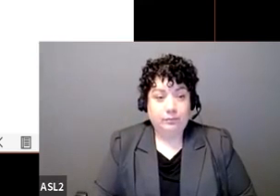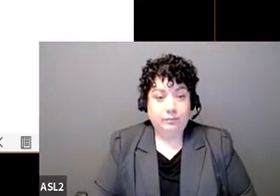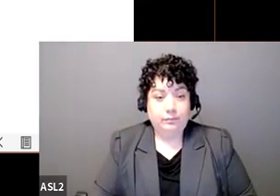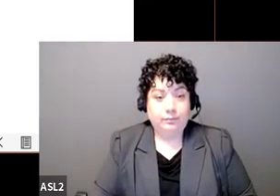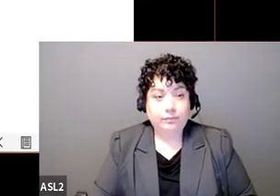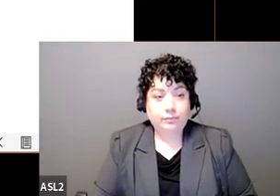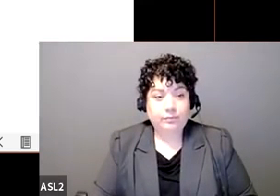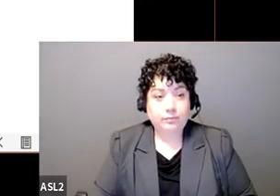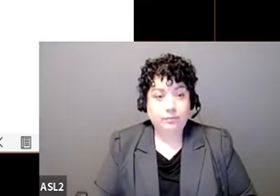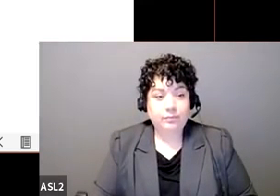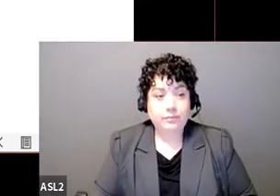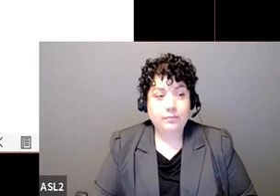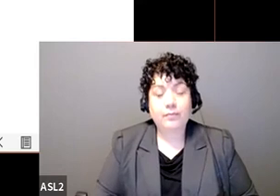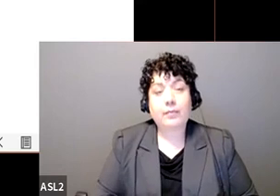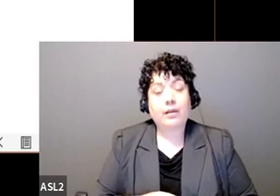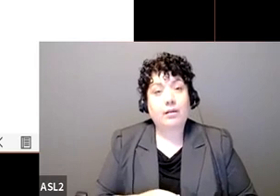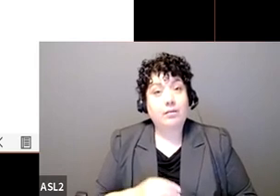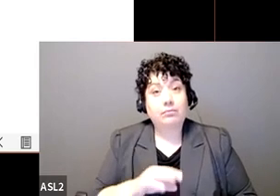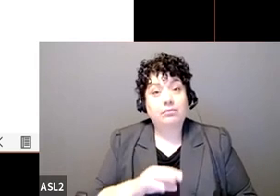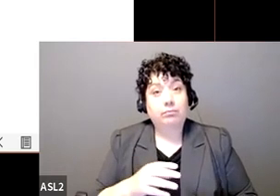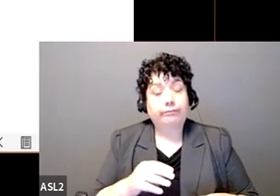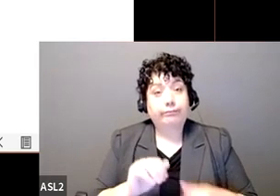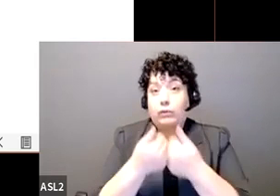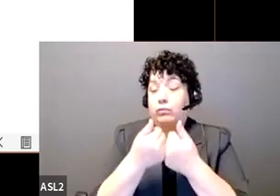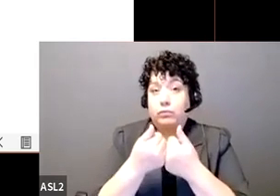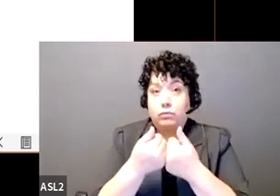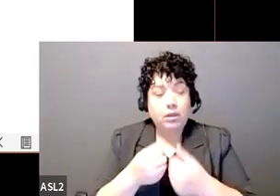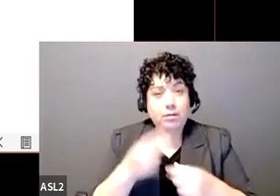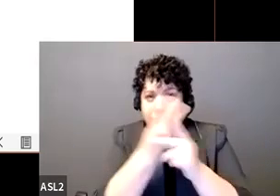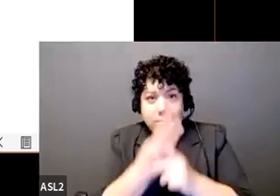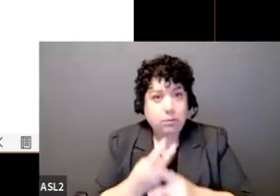one of the major problems with navigating this complex web is that there are few links among